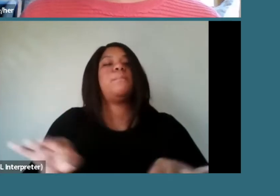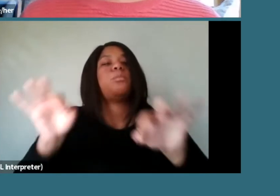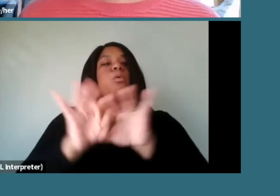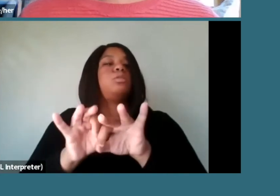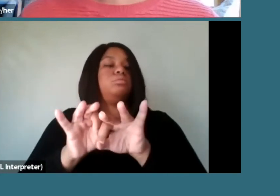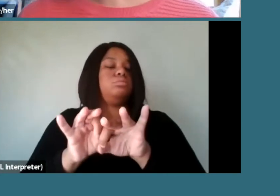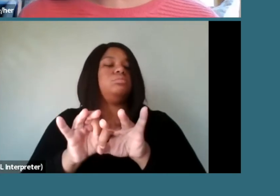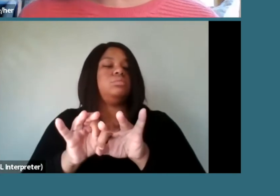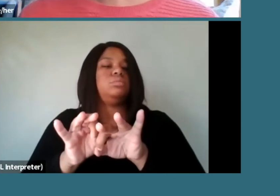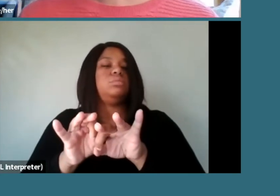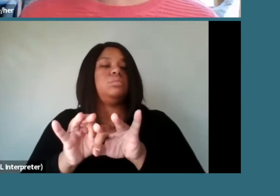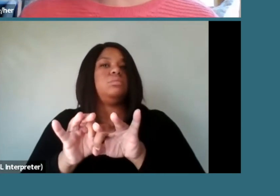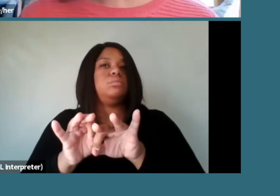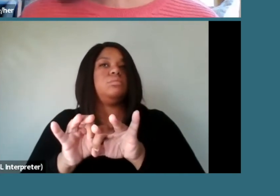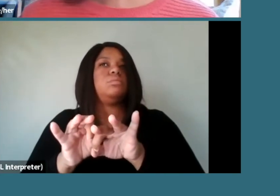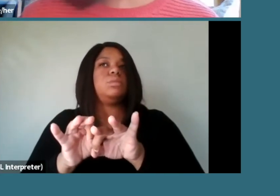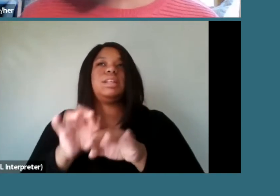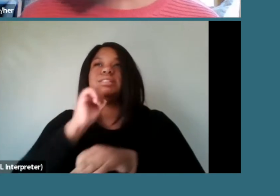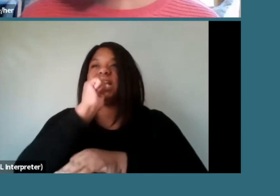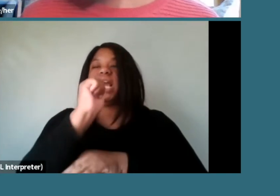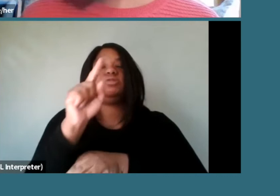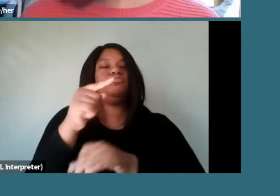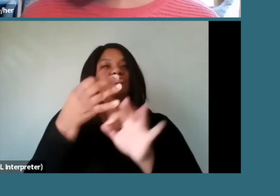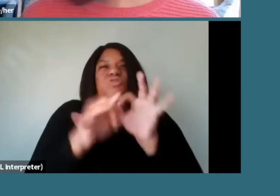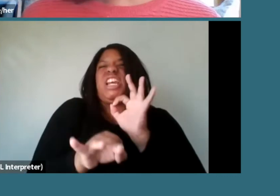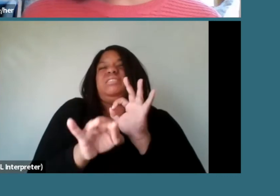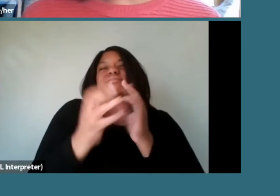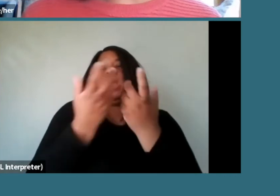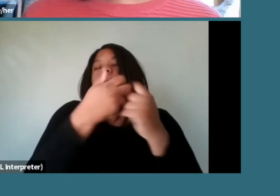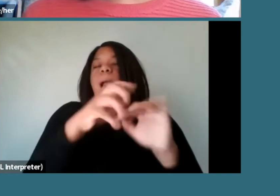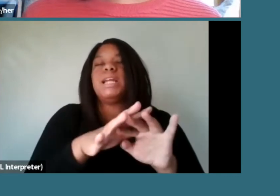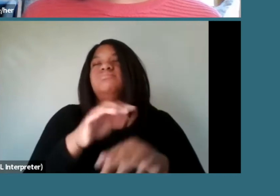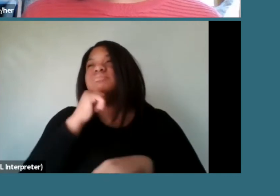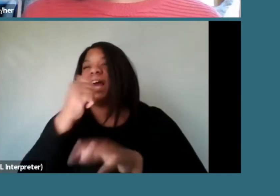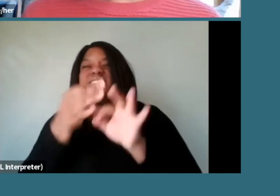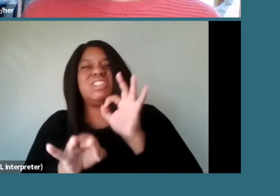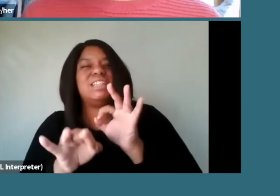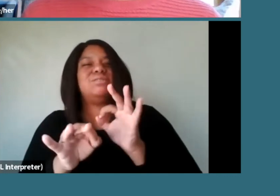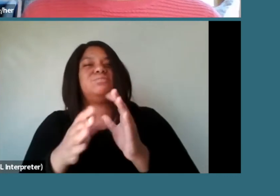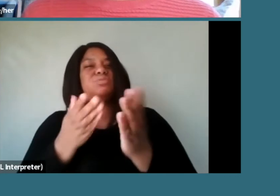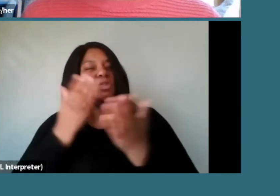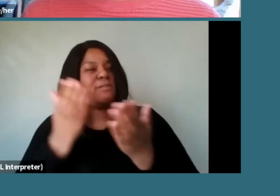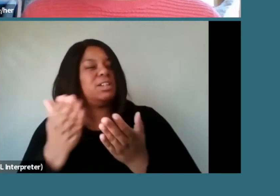it goes beyond it being an accommodation or a service, you know what I mean? Yeah.